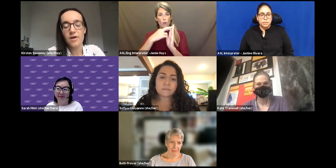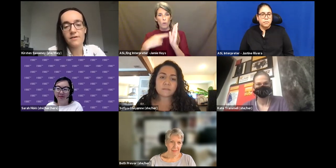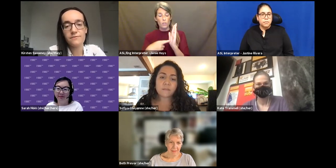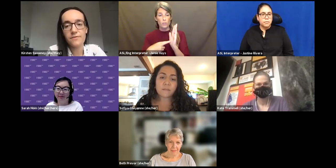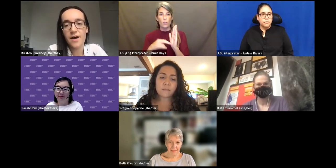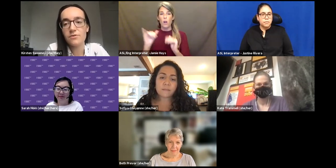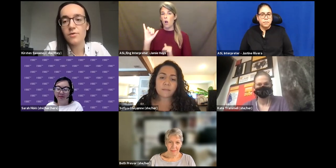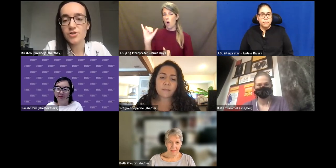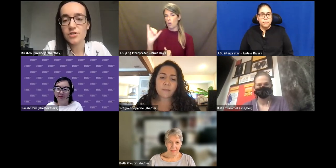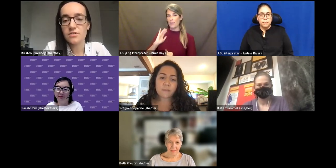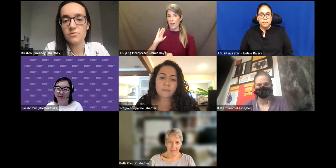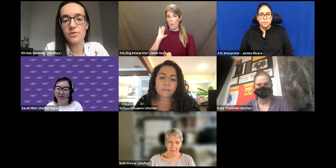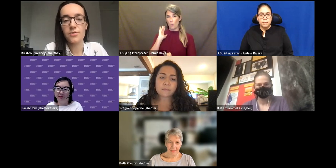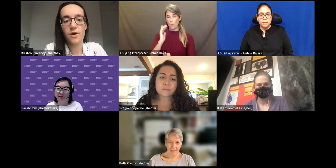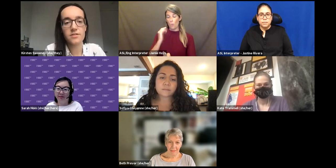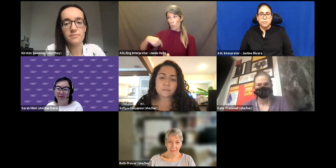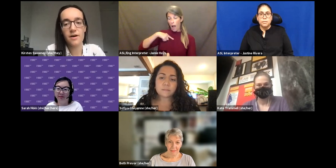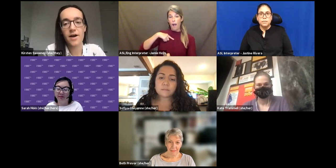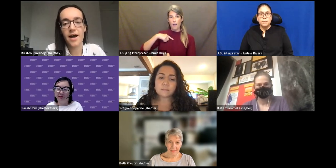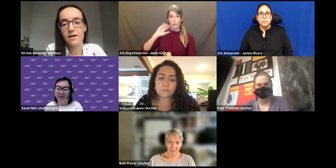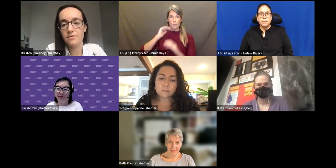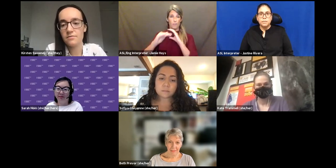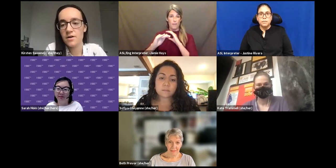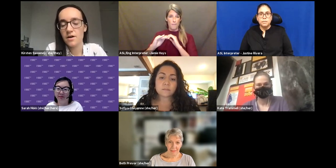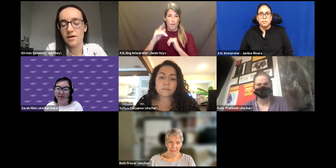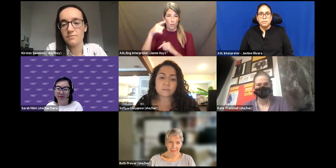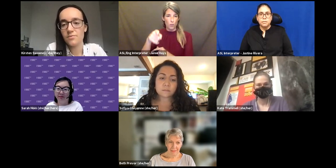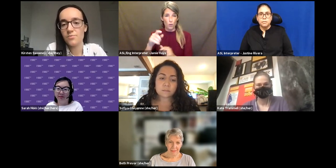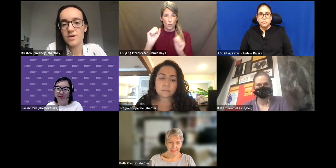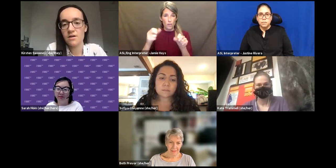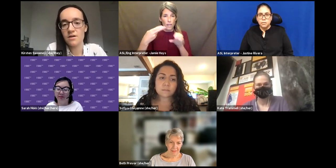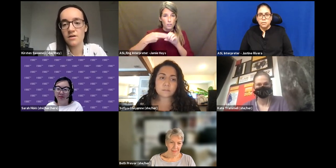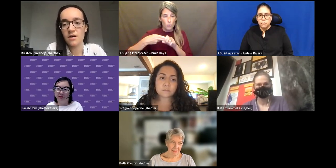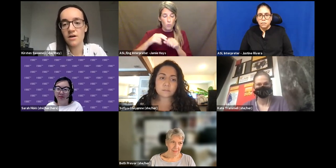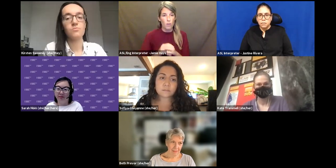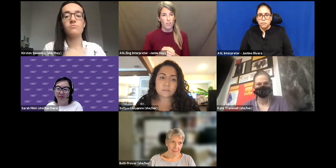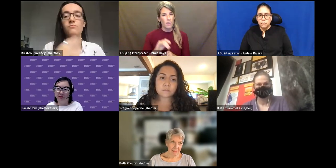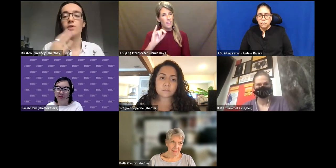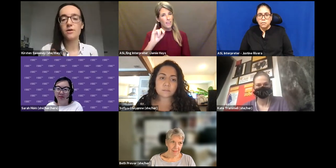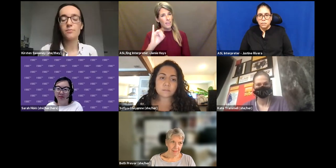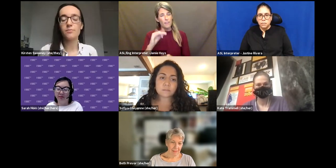have have questions or thoughts about how we are running our